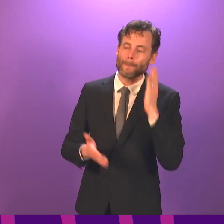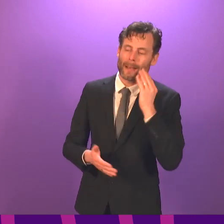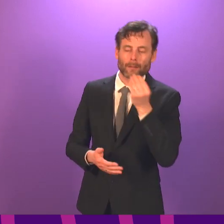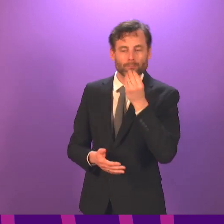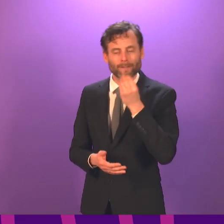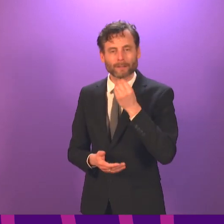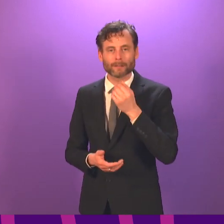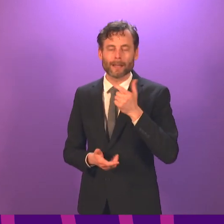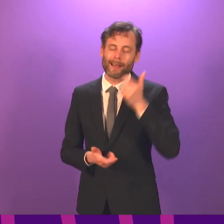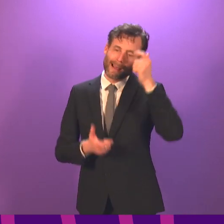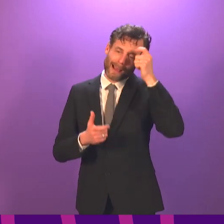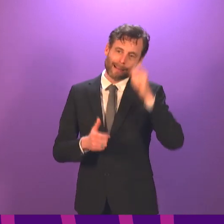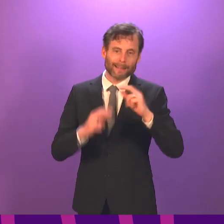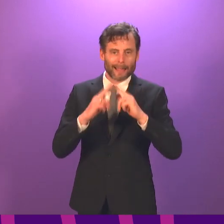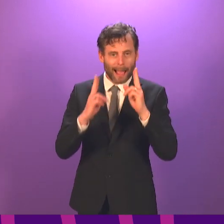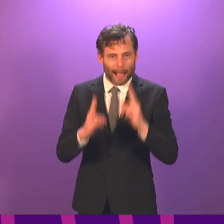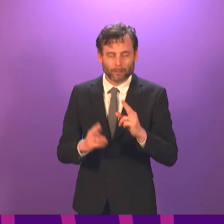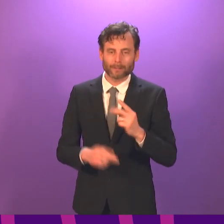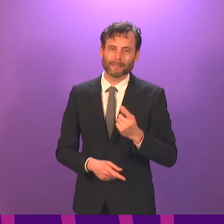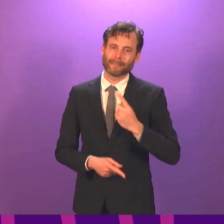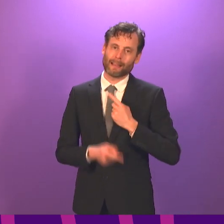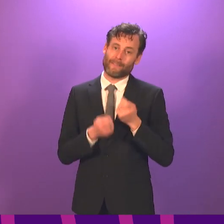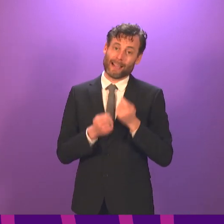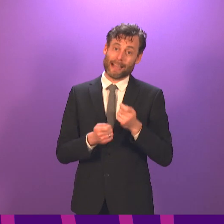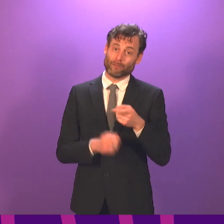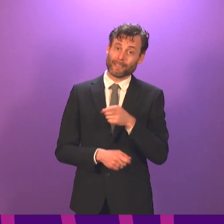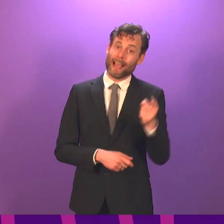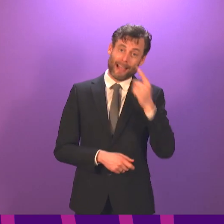and self-catering accommodation face. It is intended to ensure that we reach as wide a